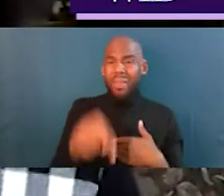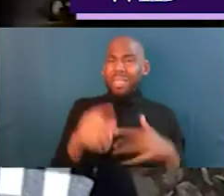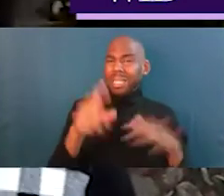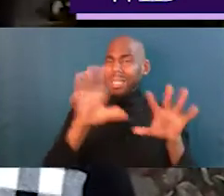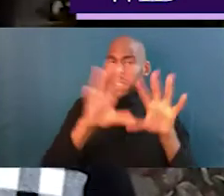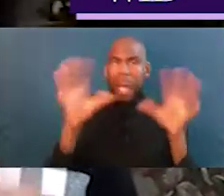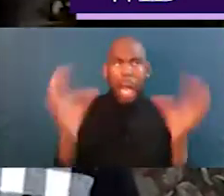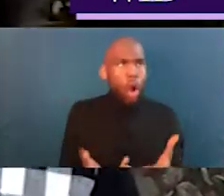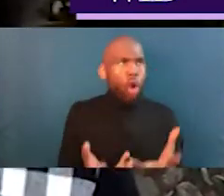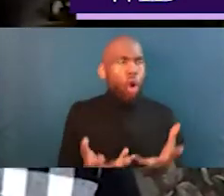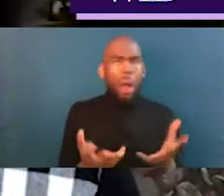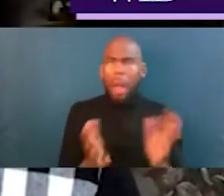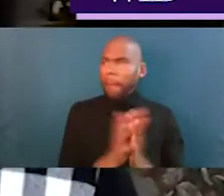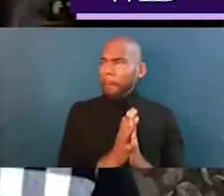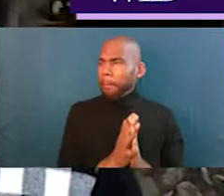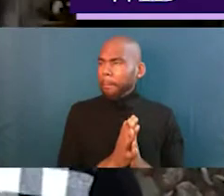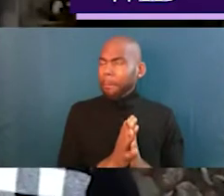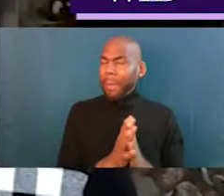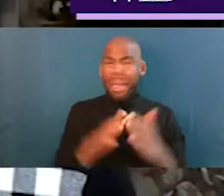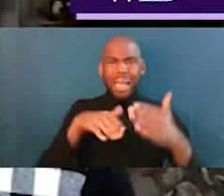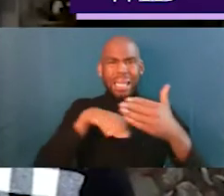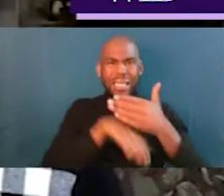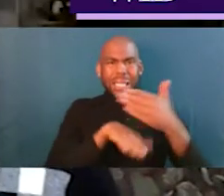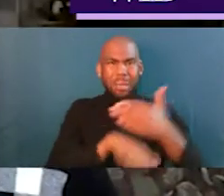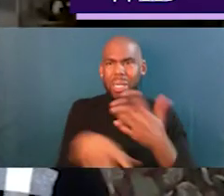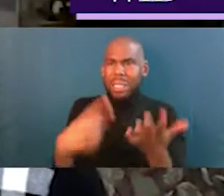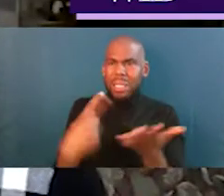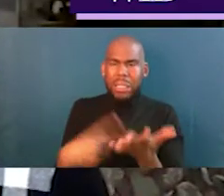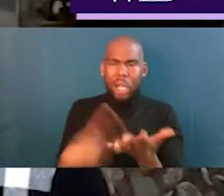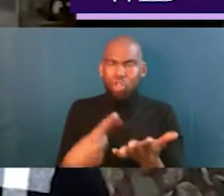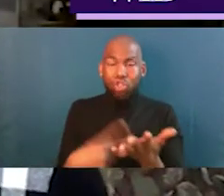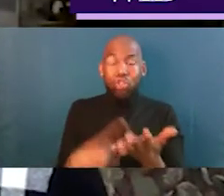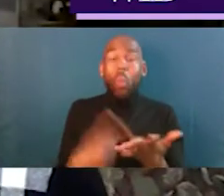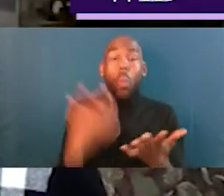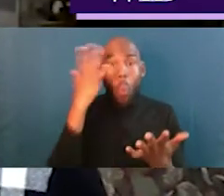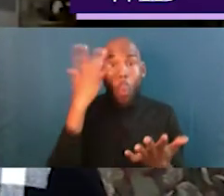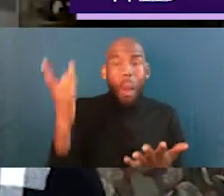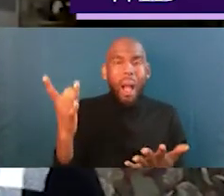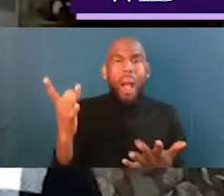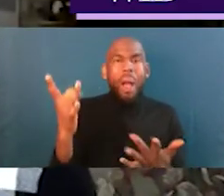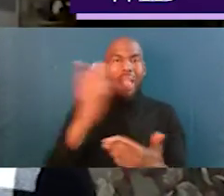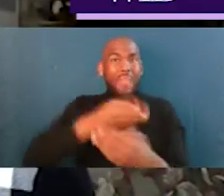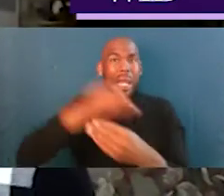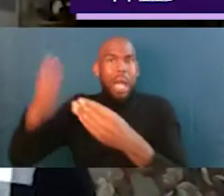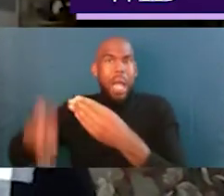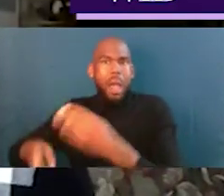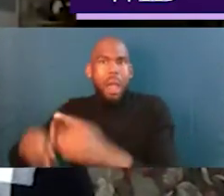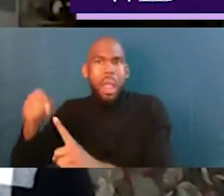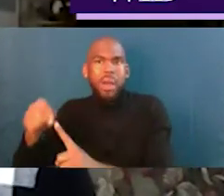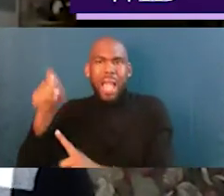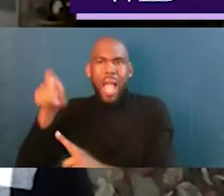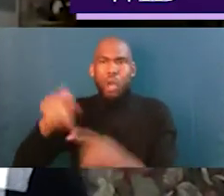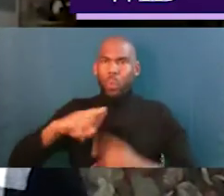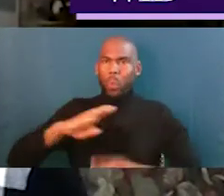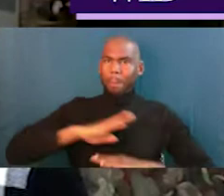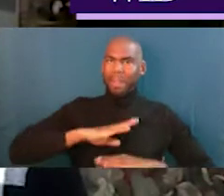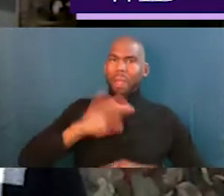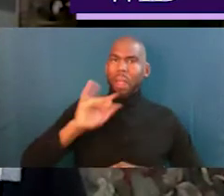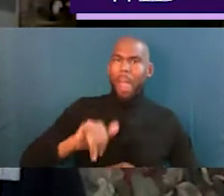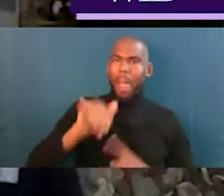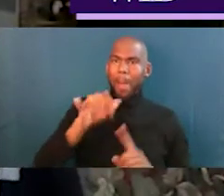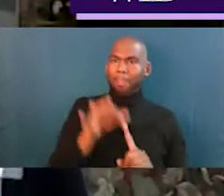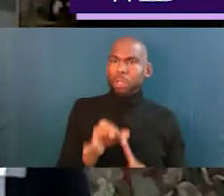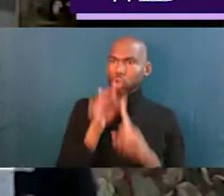of the entire accessibility discussion because in the end, it really has to meet that particular